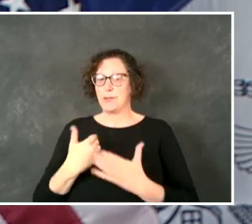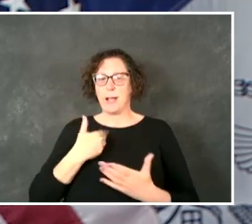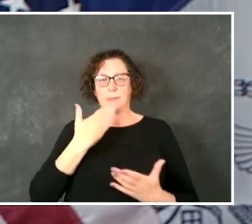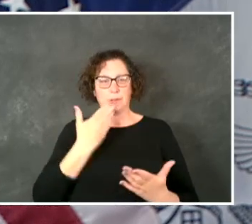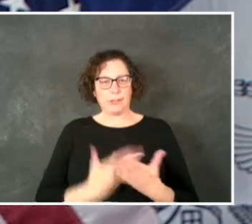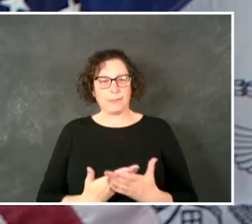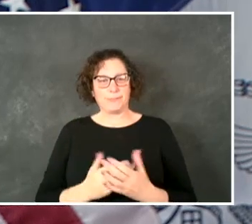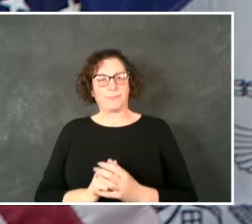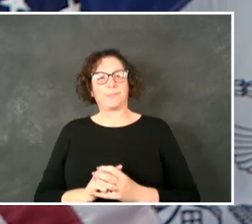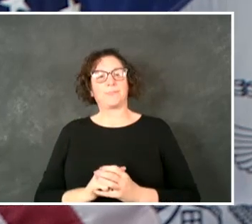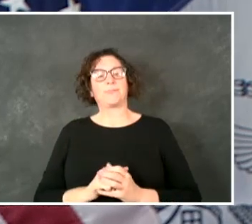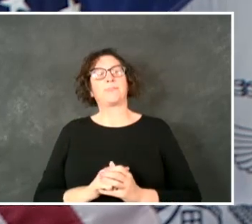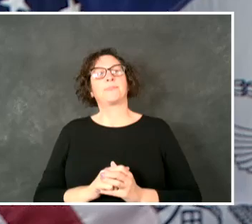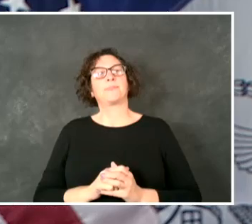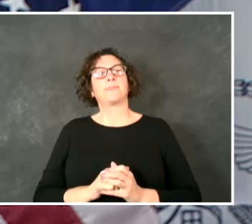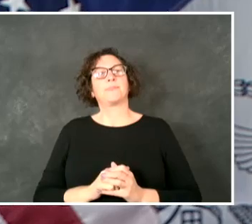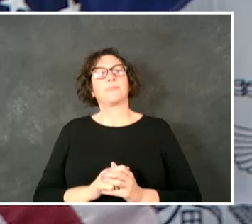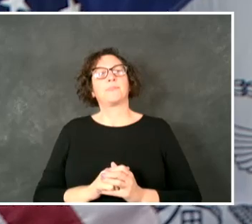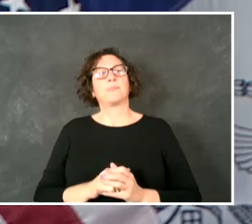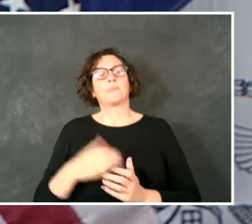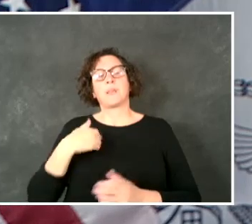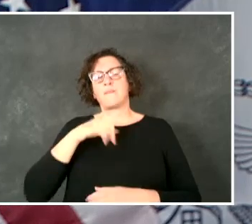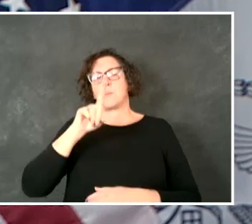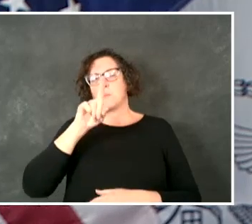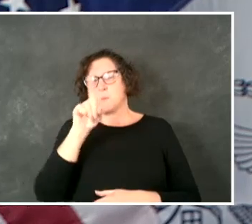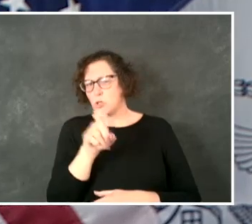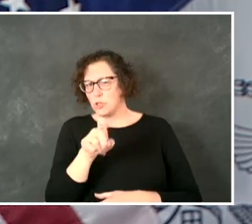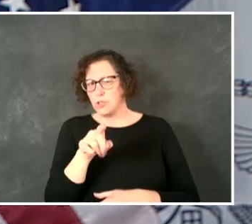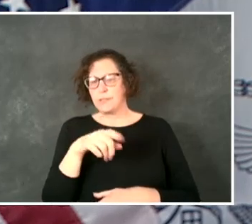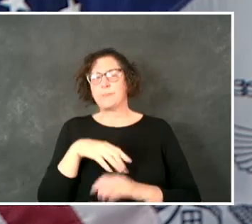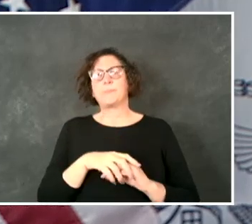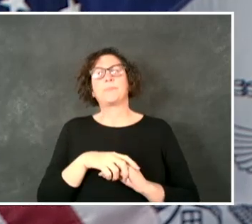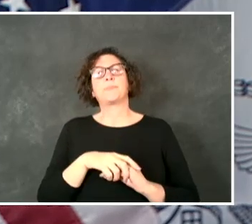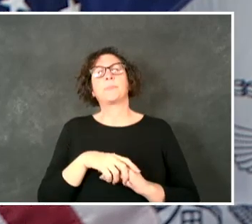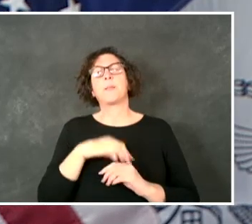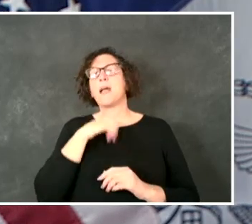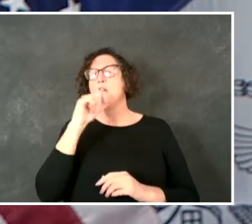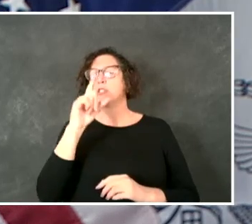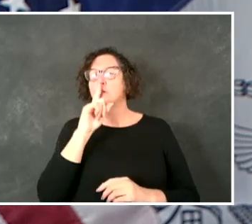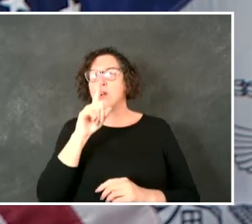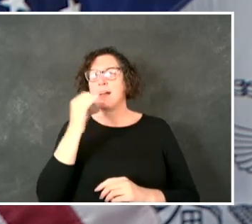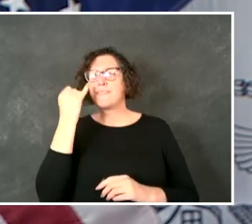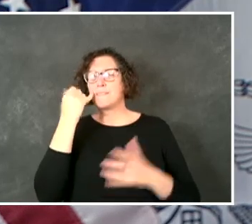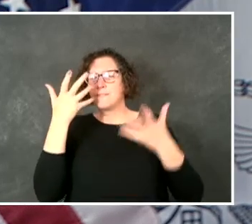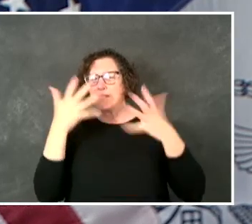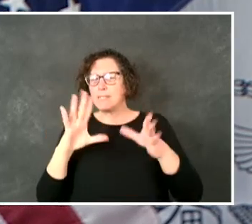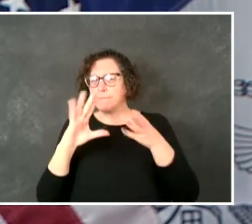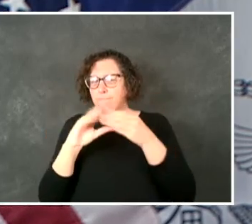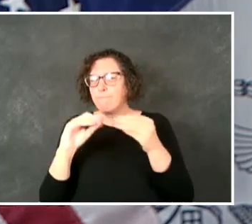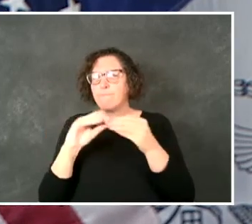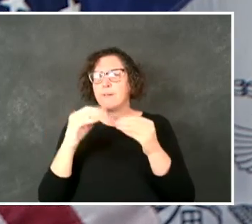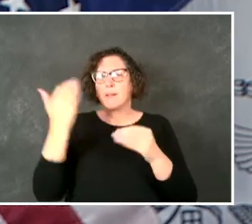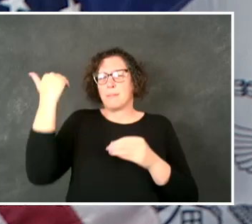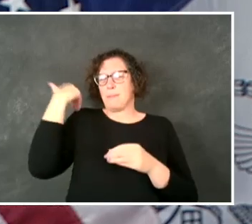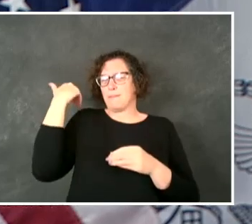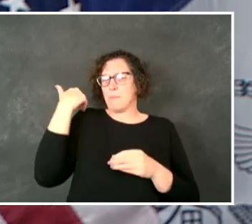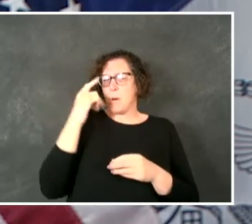DOIG?N OKAY. I DON'TNO KW ATWH